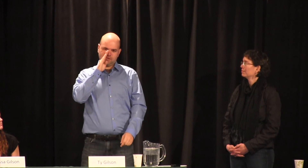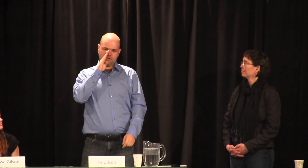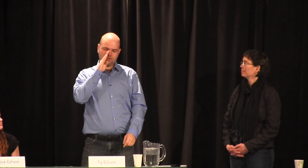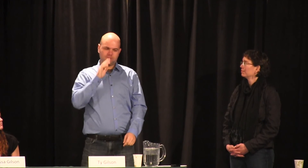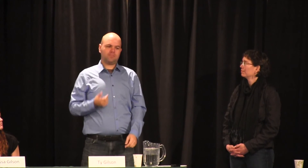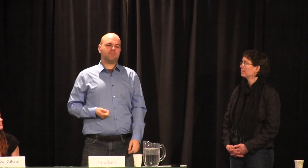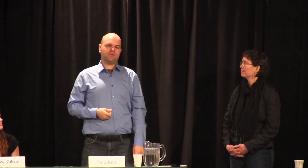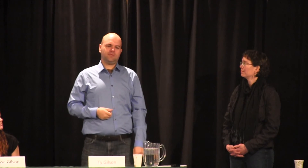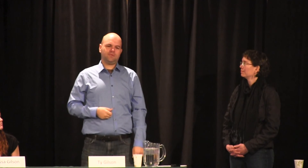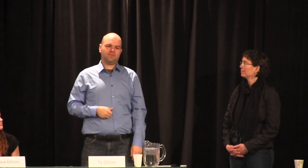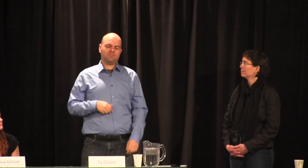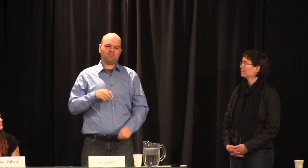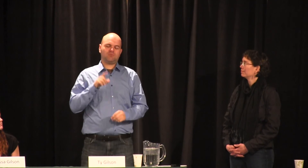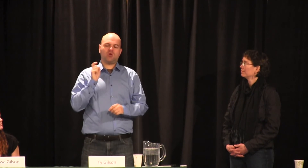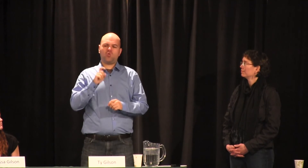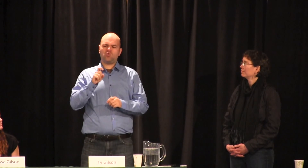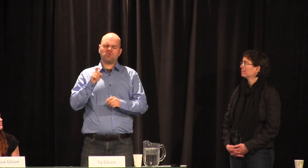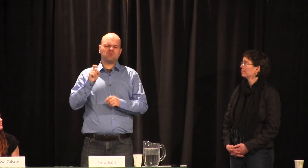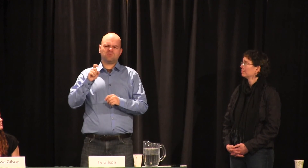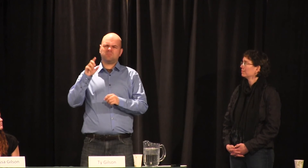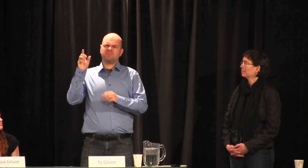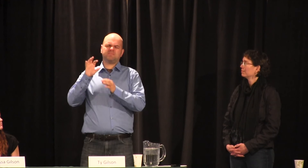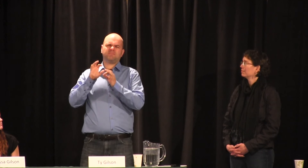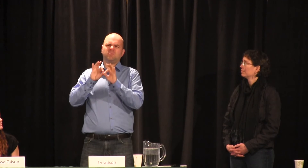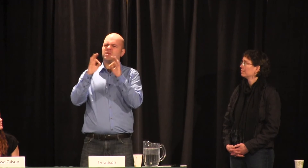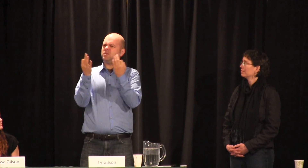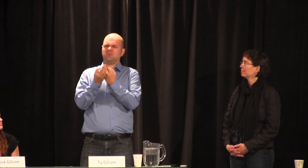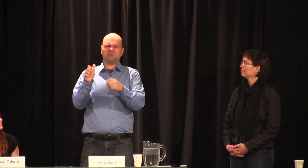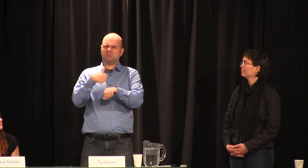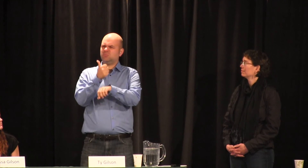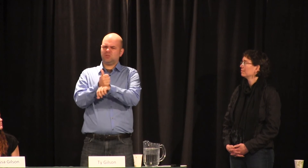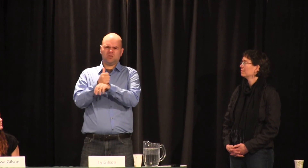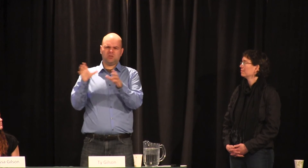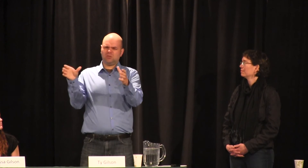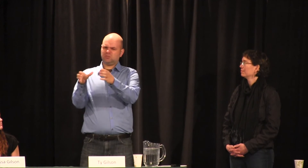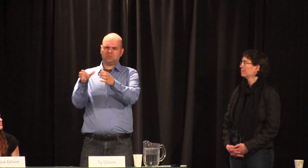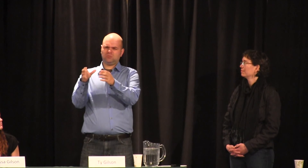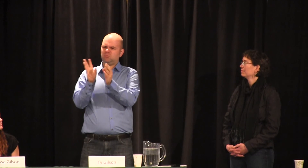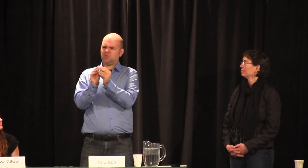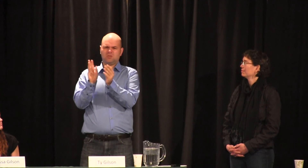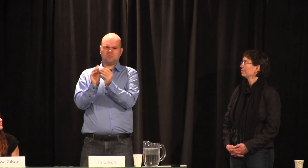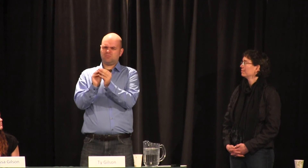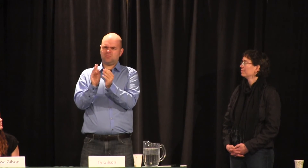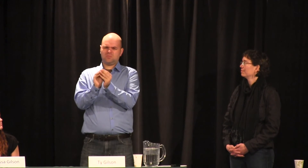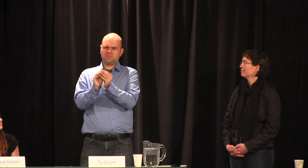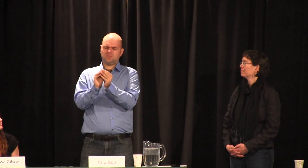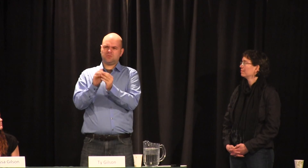she thought about going to Bemidji, and -- the family got together,